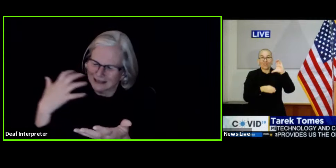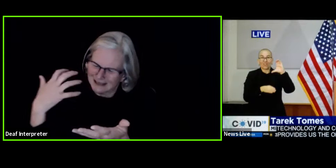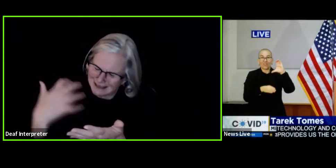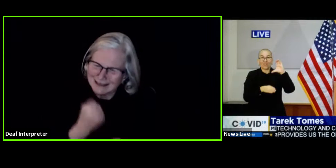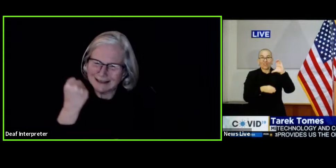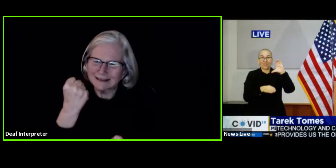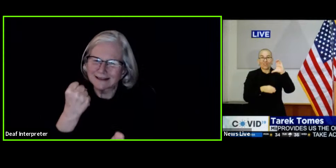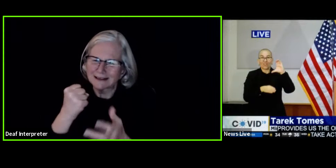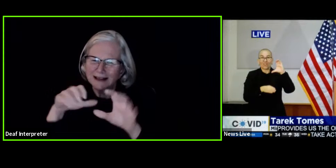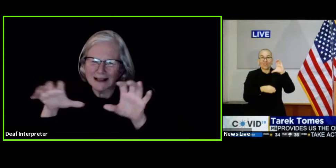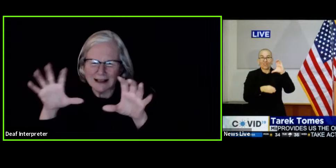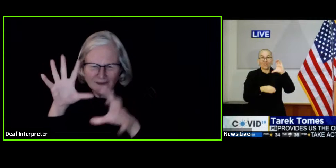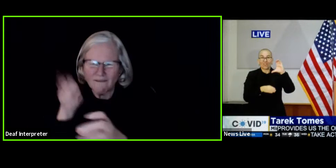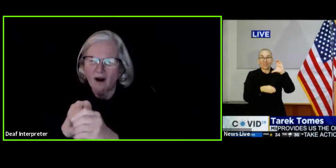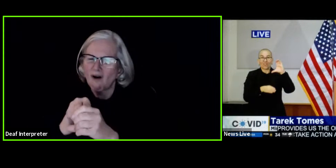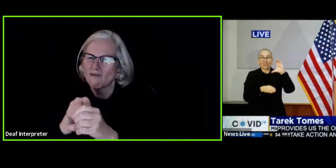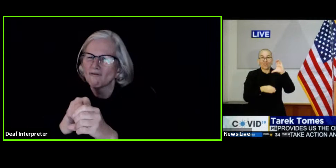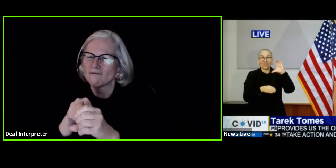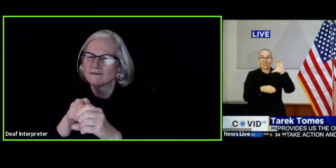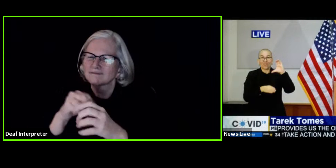THROUGH THE WHOLE PROCESS.